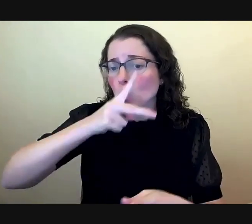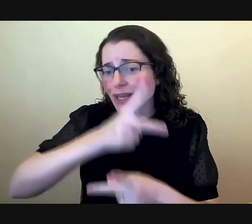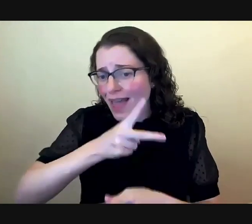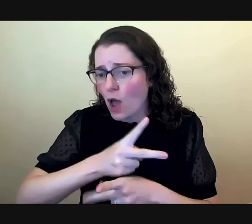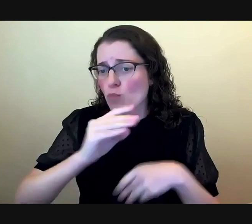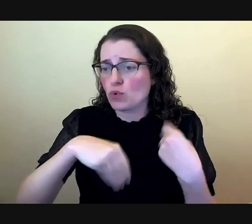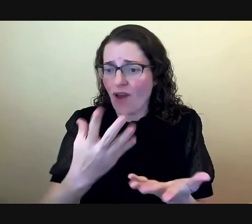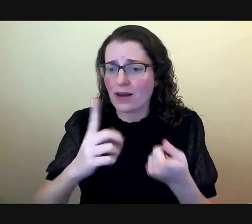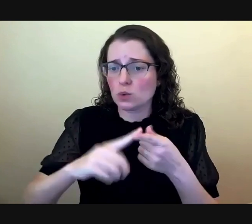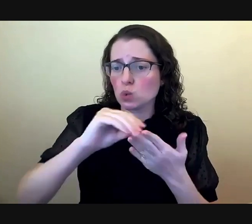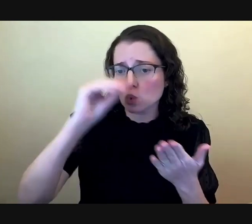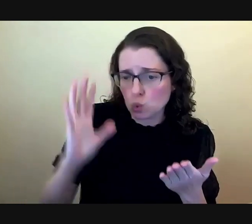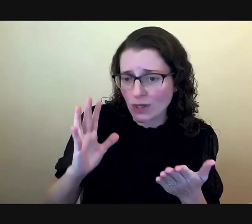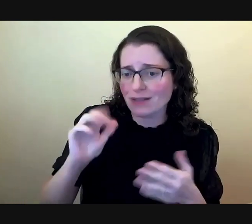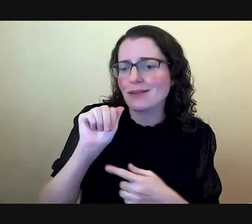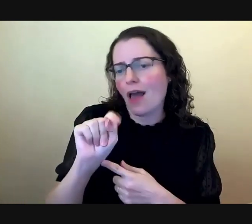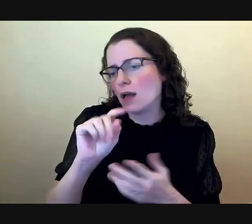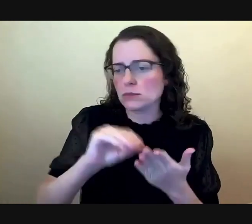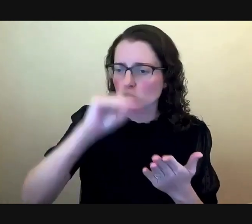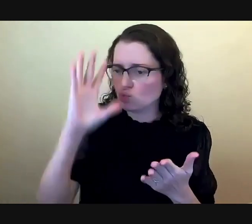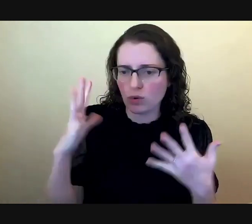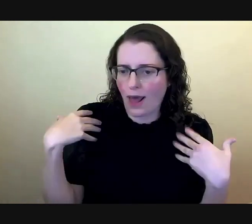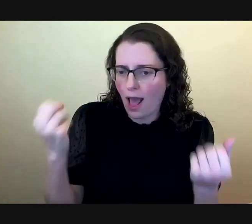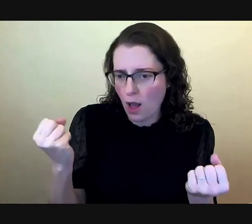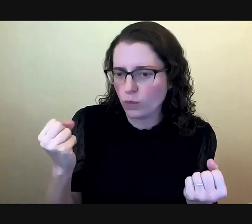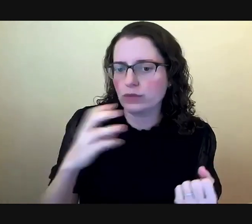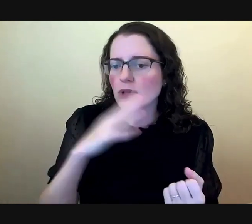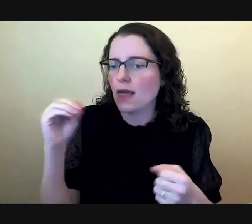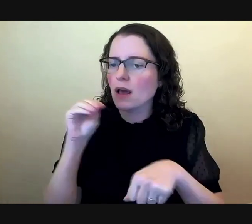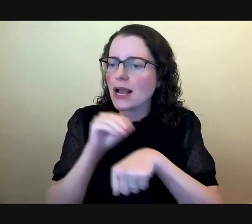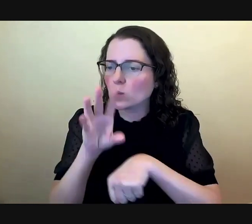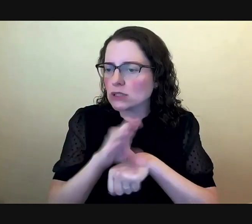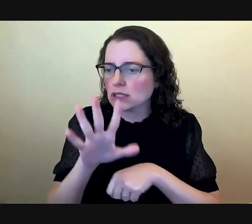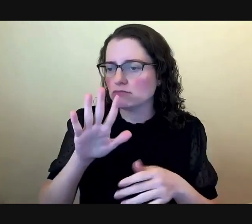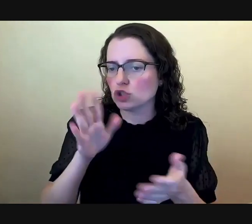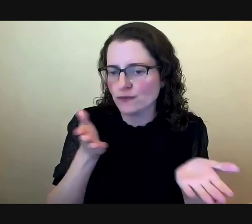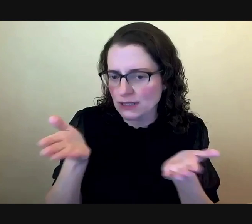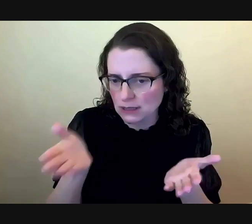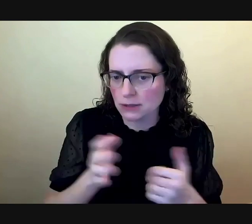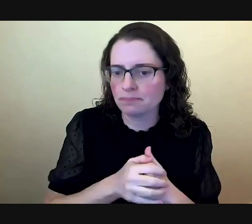And this applies to providing students health care or any type of counseling services that they receive.